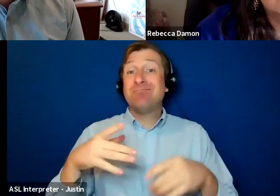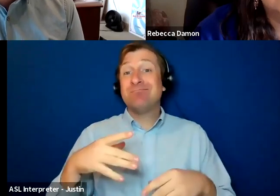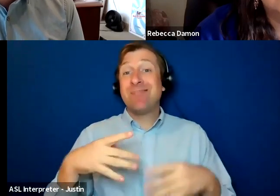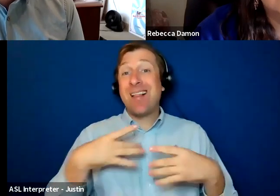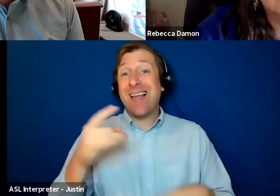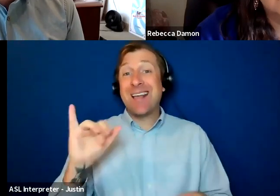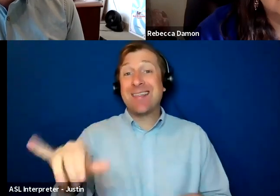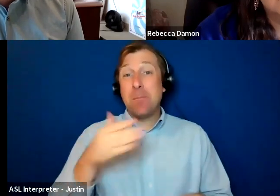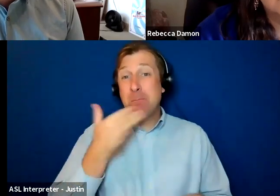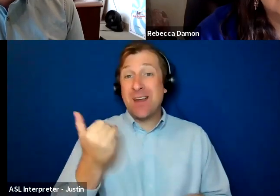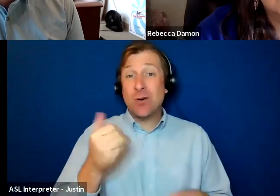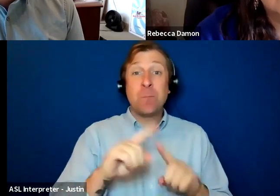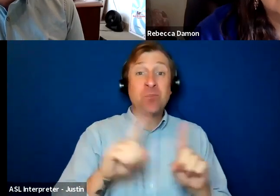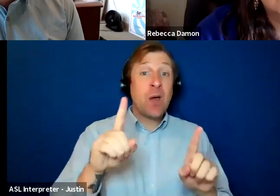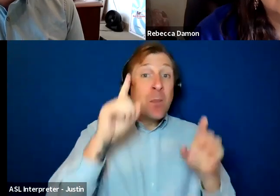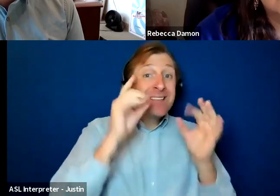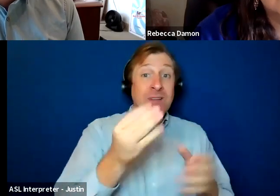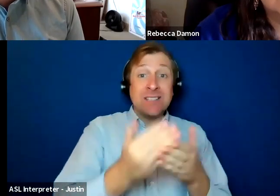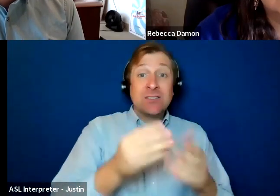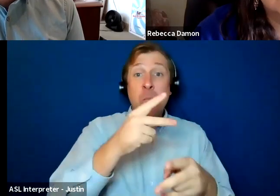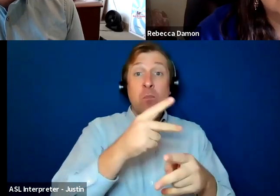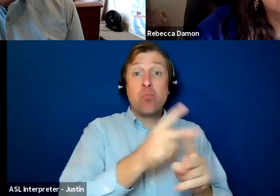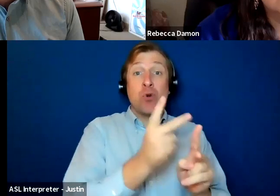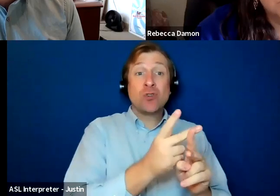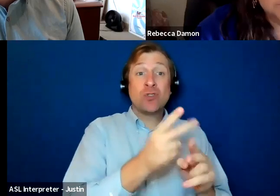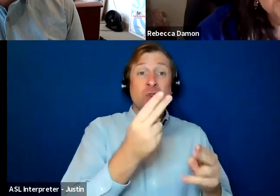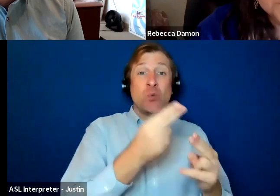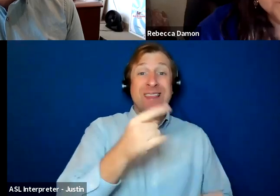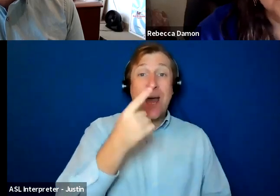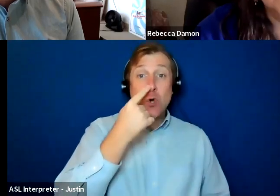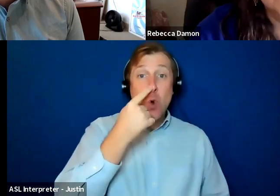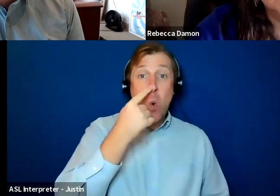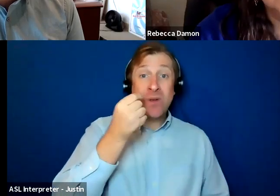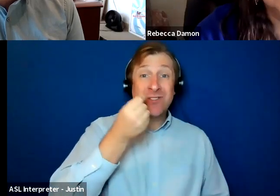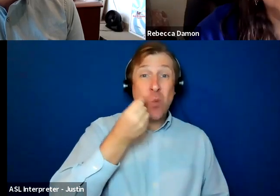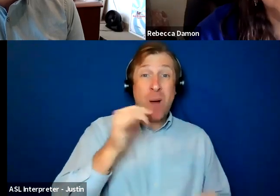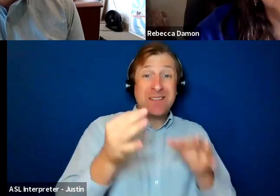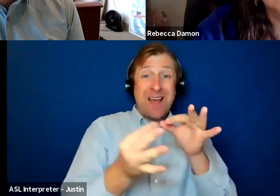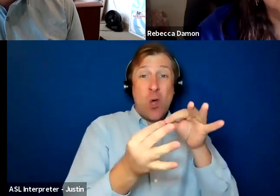but there are definitely productions that are still using the nasal pharyngeal swab, which is the sort of longer upper nasal swab.